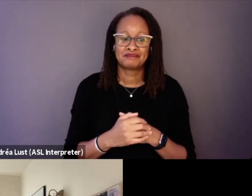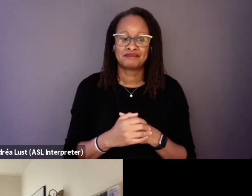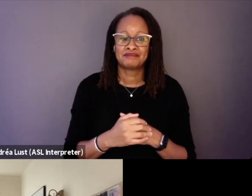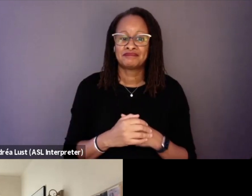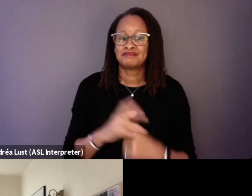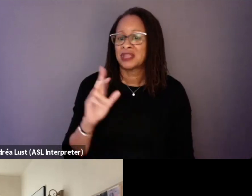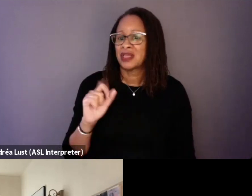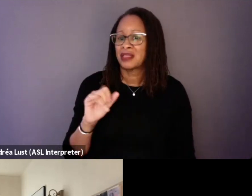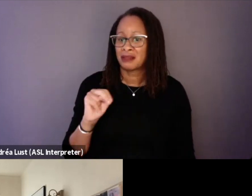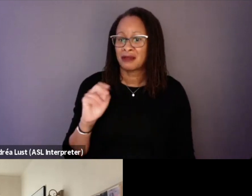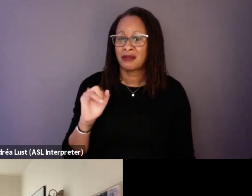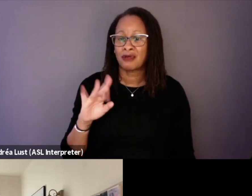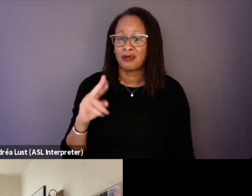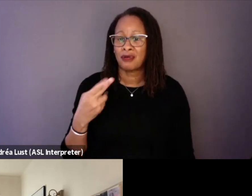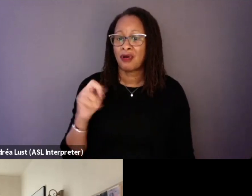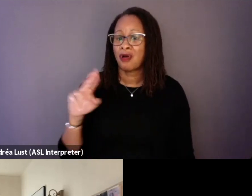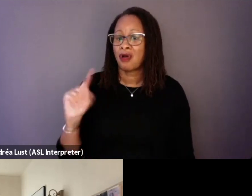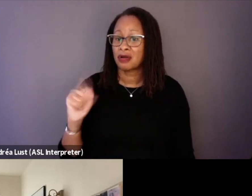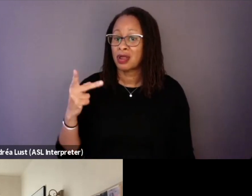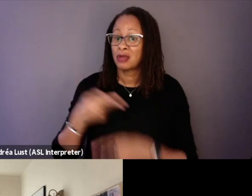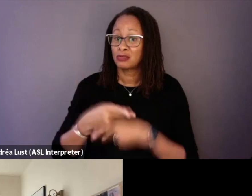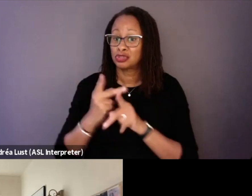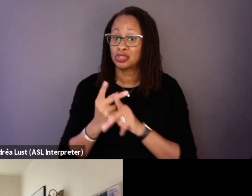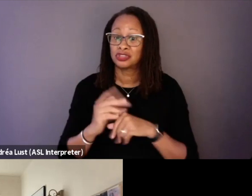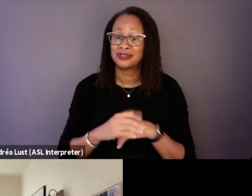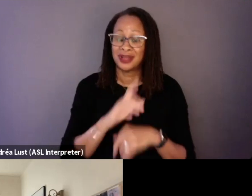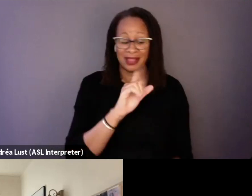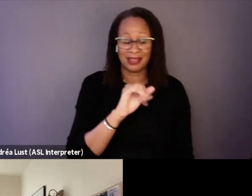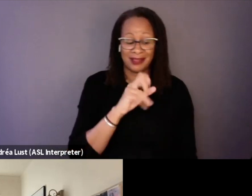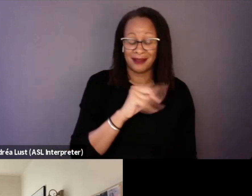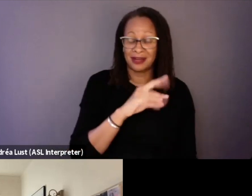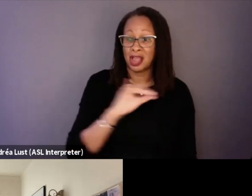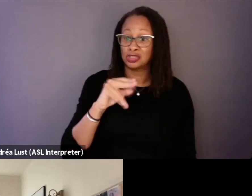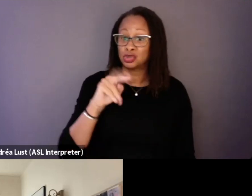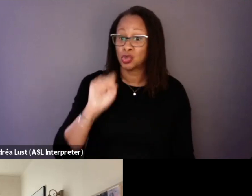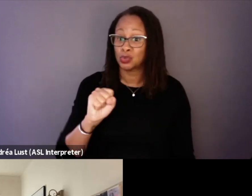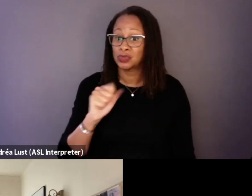that came Rhianon Jones who invests in women filmmakers.